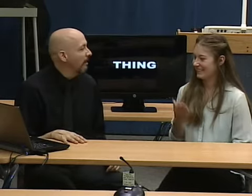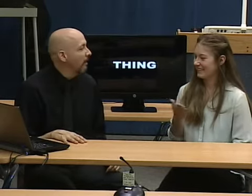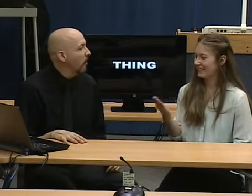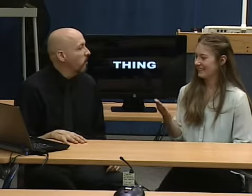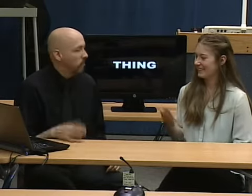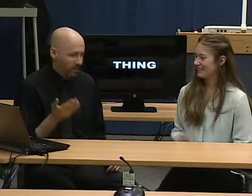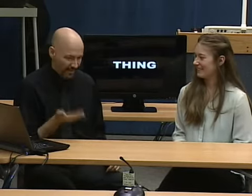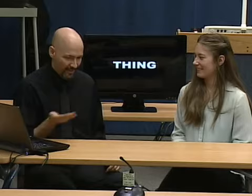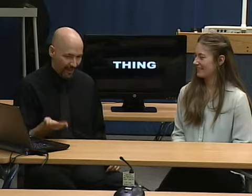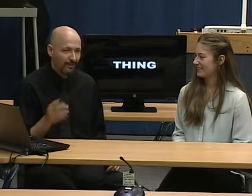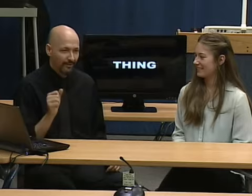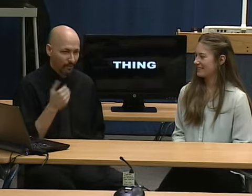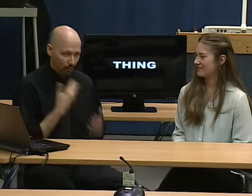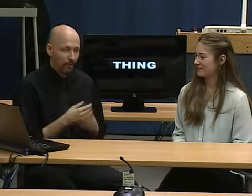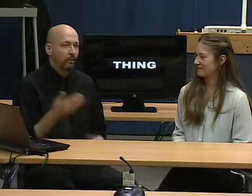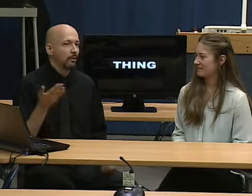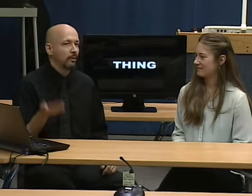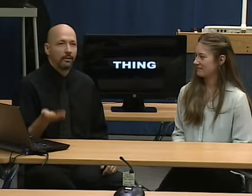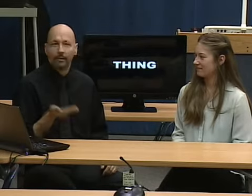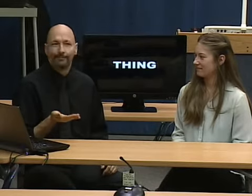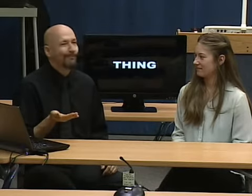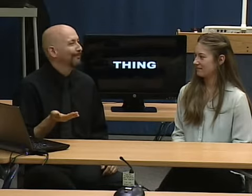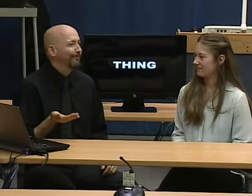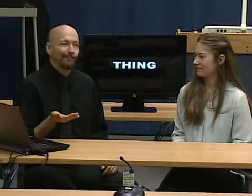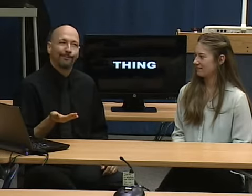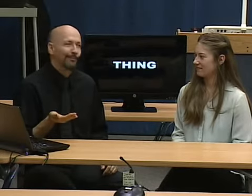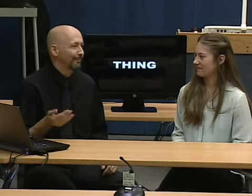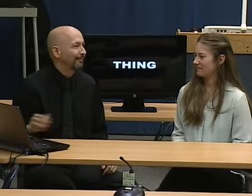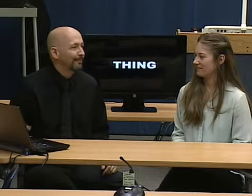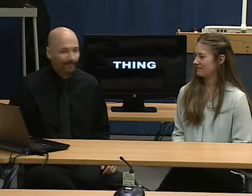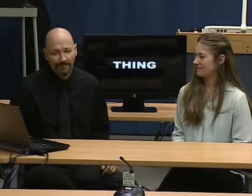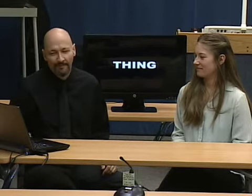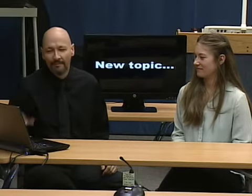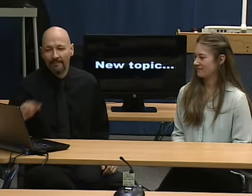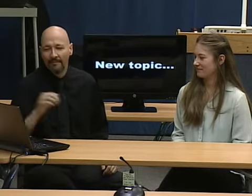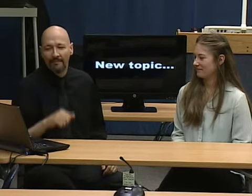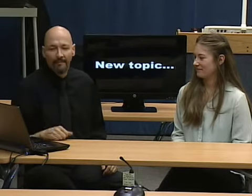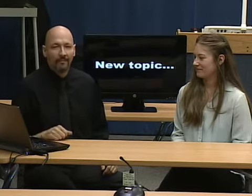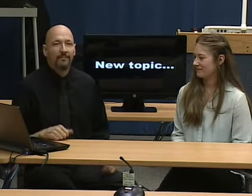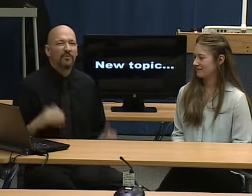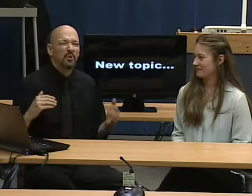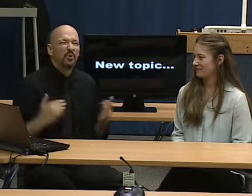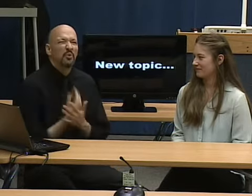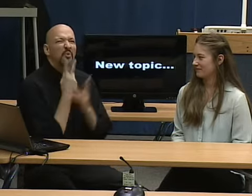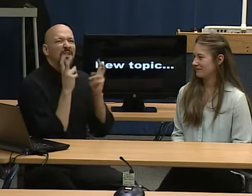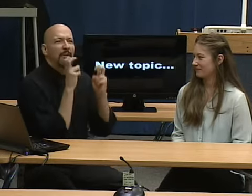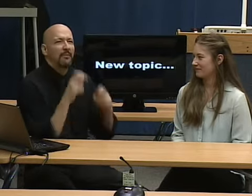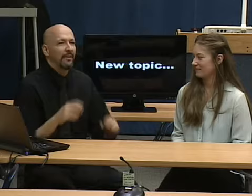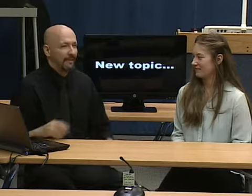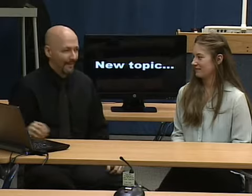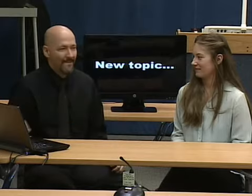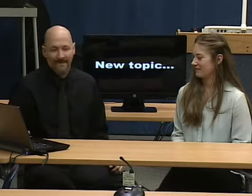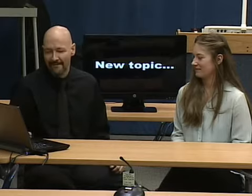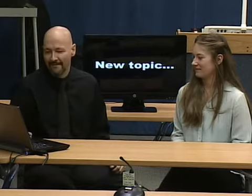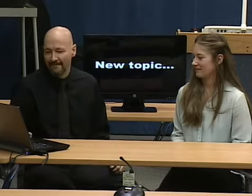Thing. "Thing." Yes, good. But this way? Nope. New topic.